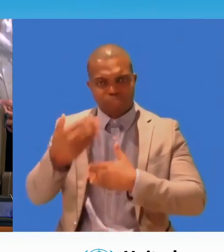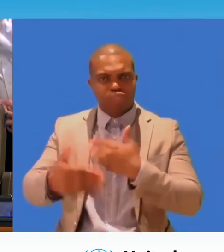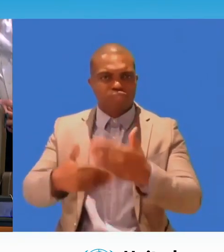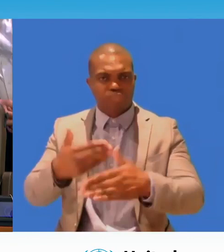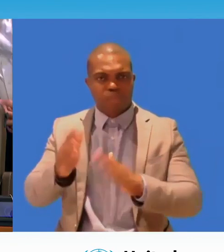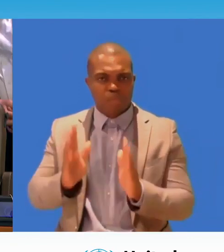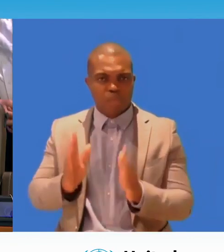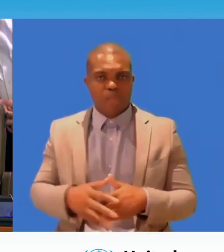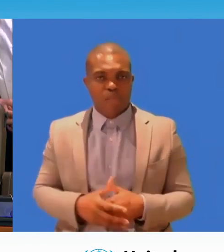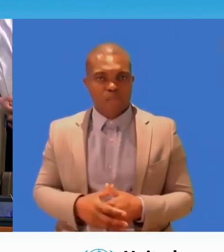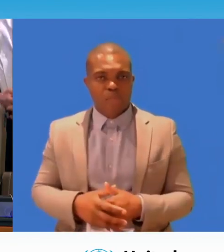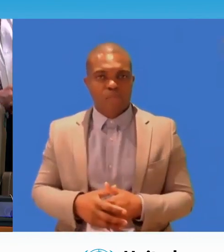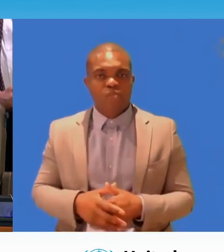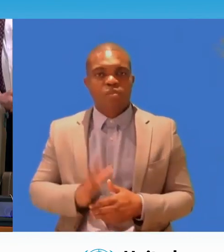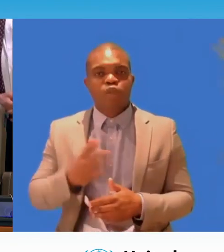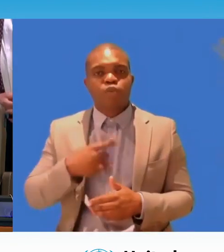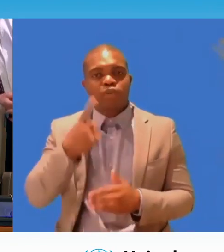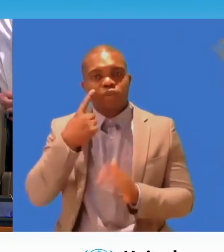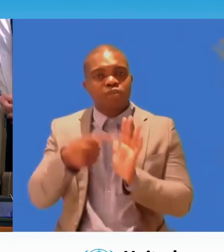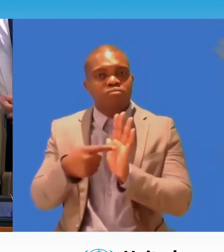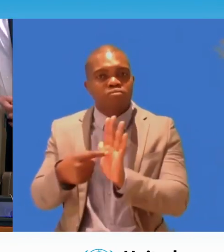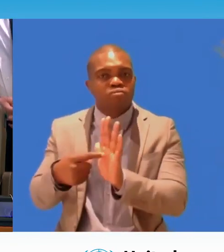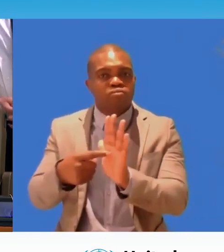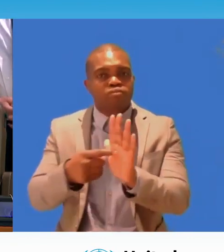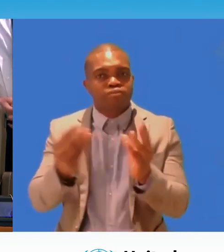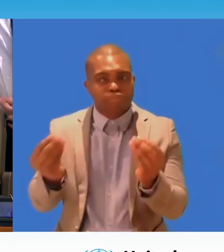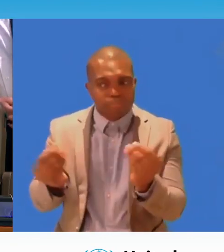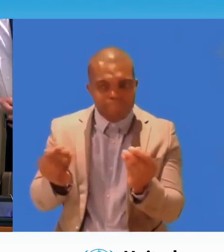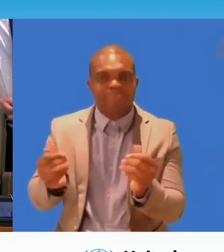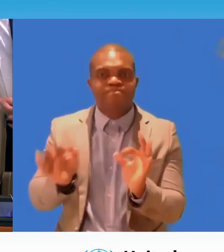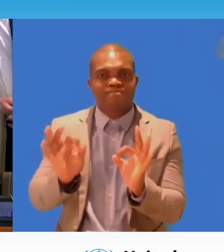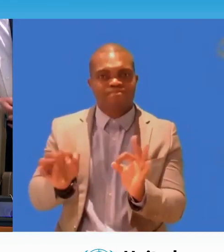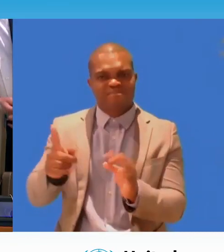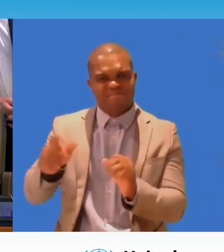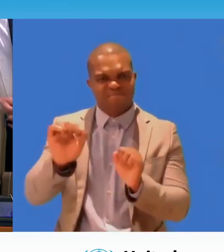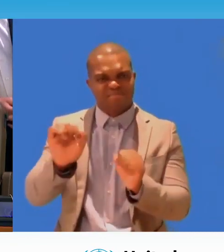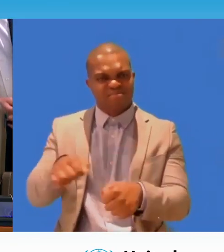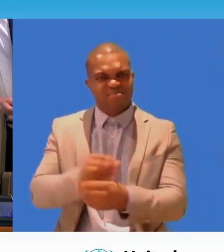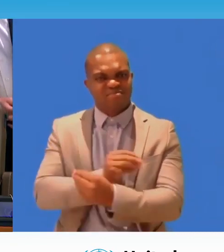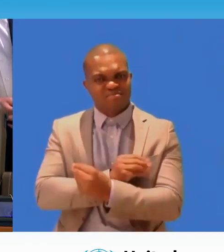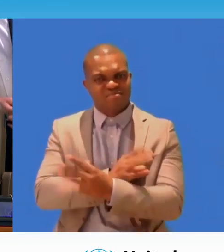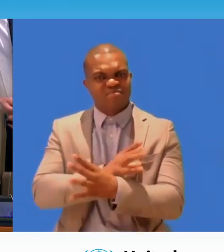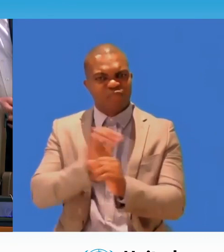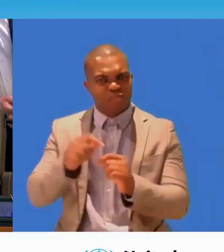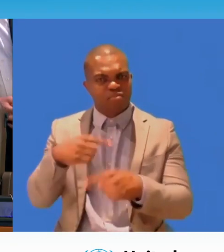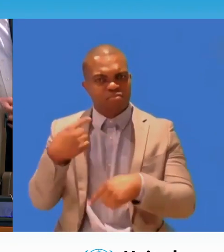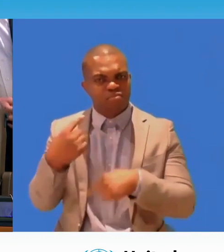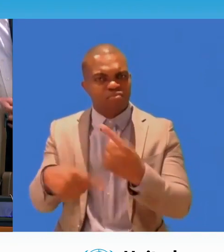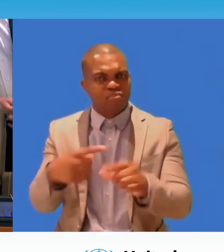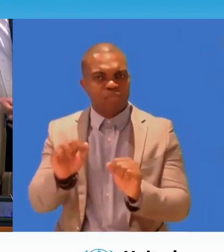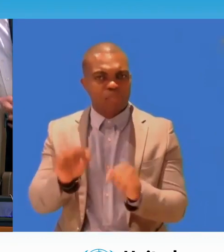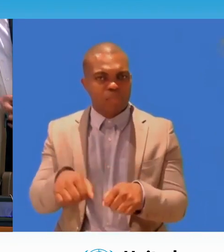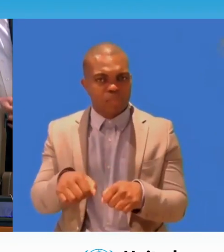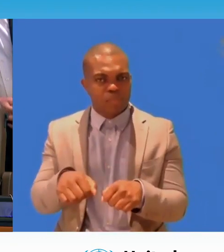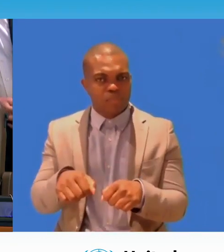of stakeholders and agencies Innovative acts and acts of persons of disabilities can foster